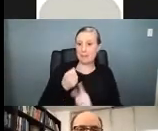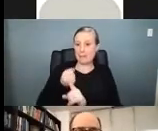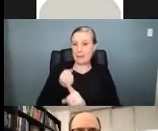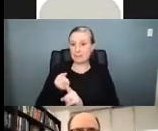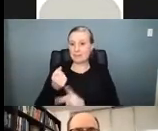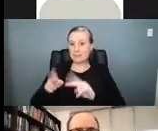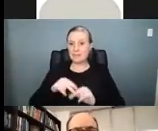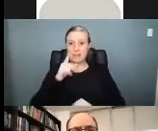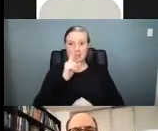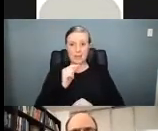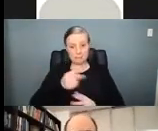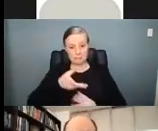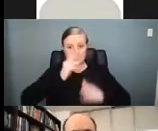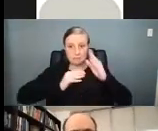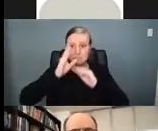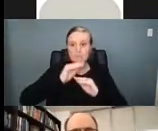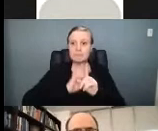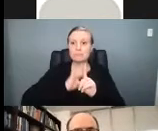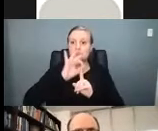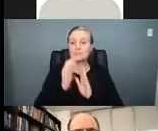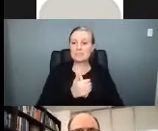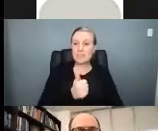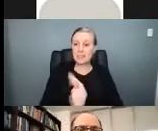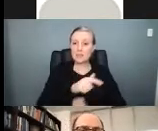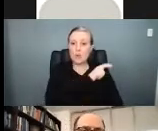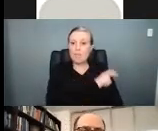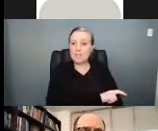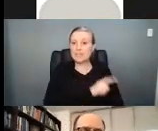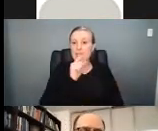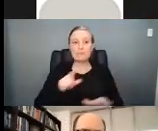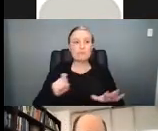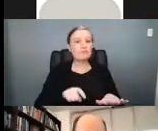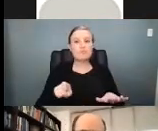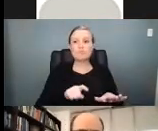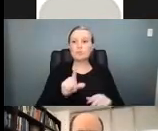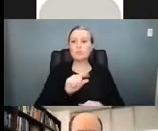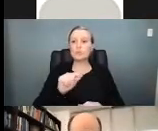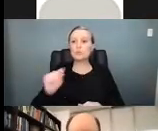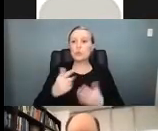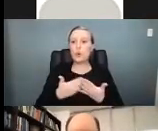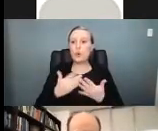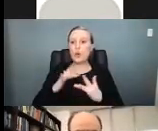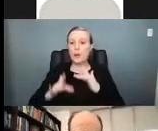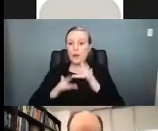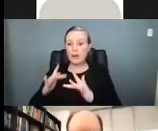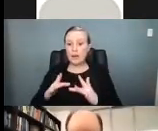and confidence to do a range of things online and to use the full range of devices and services